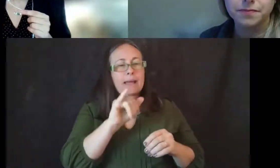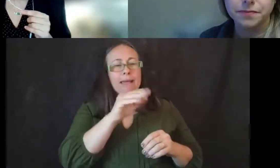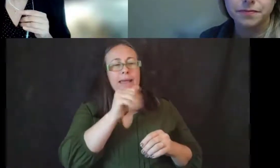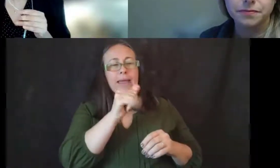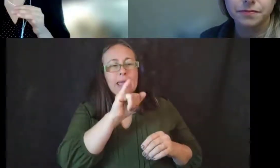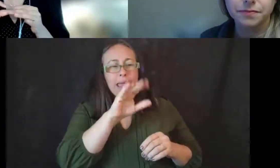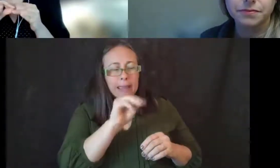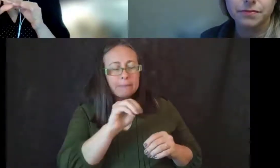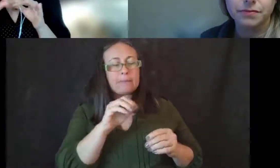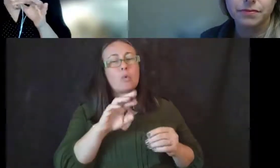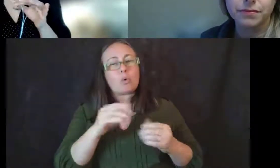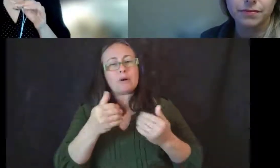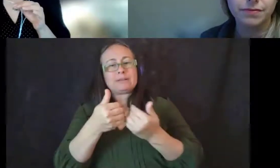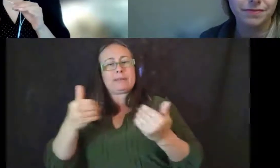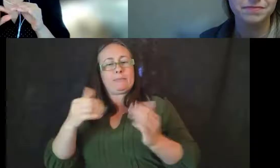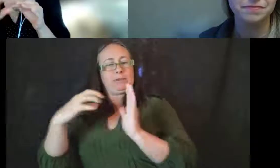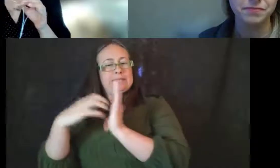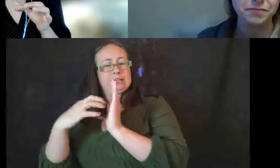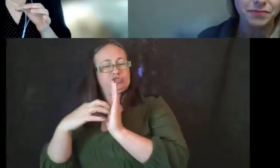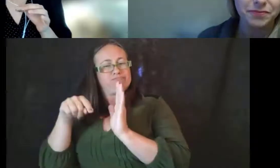saying, "This is my section on scientific rigor."